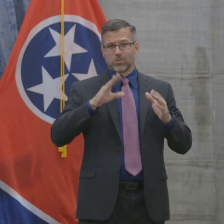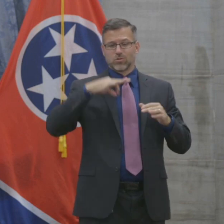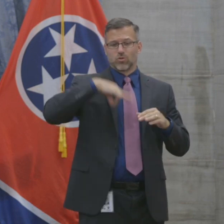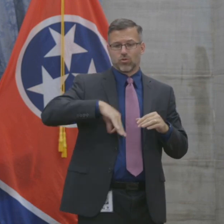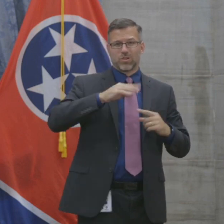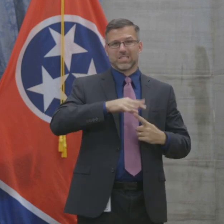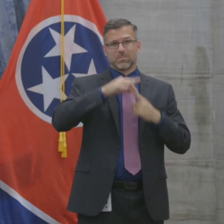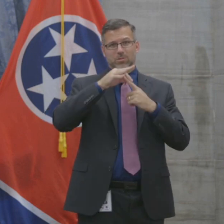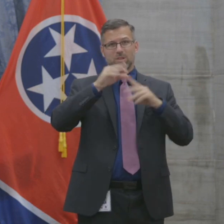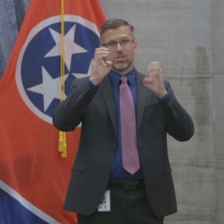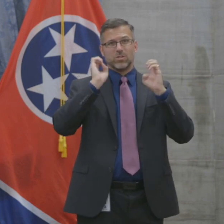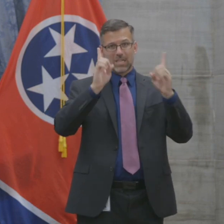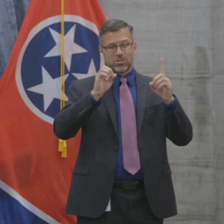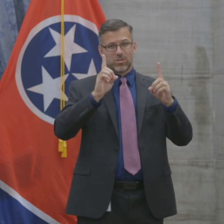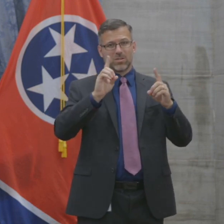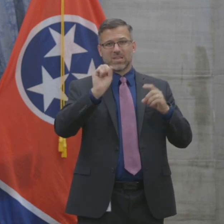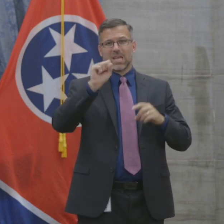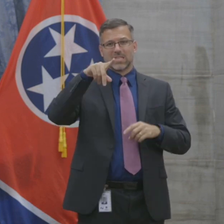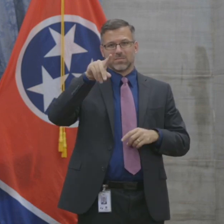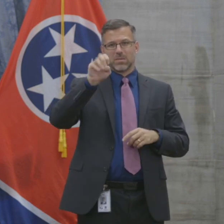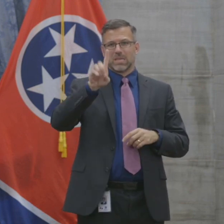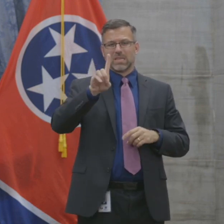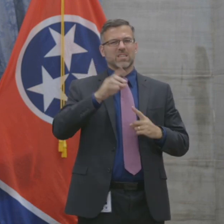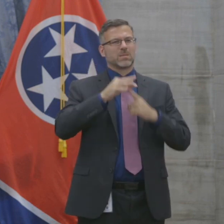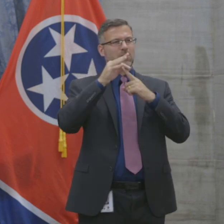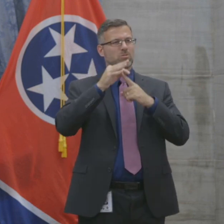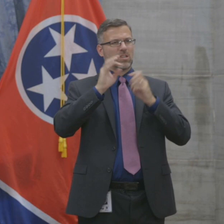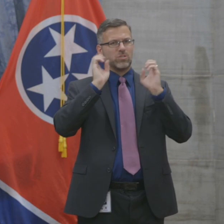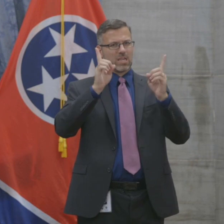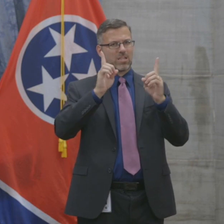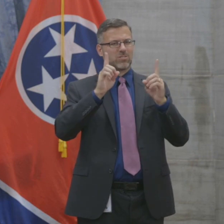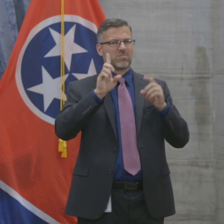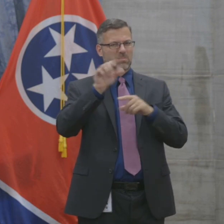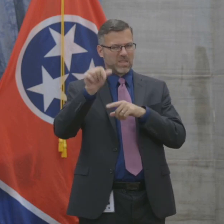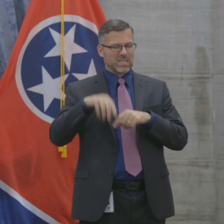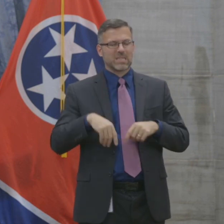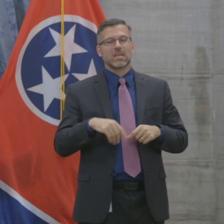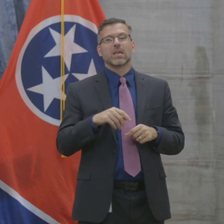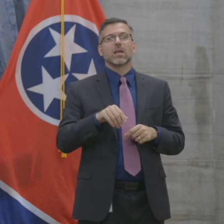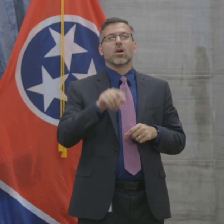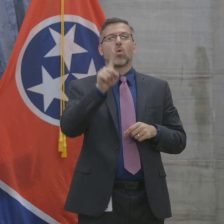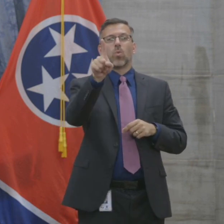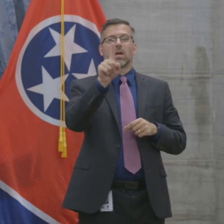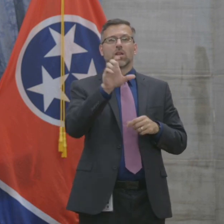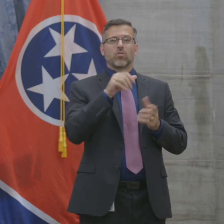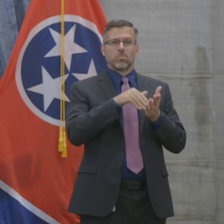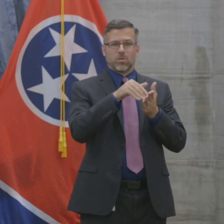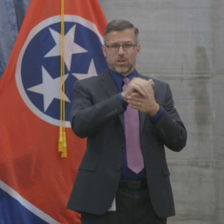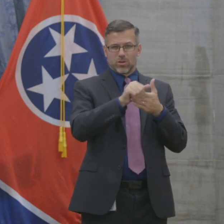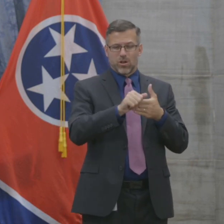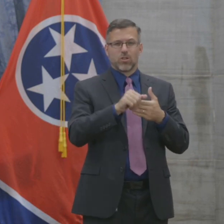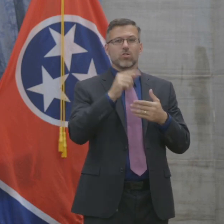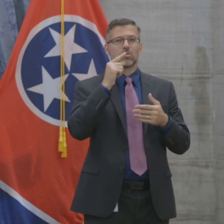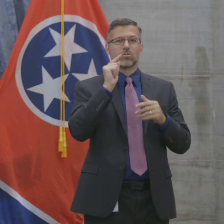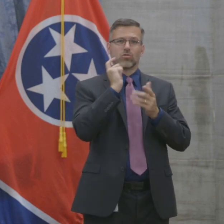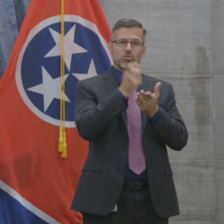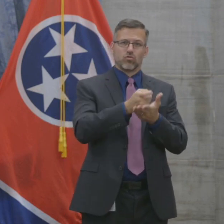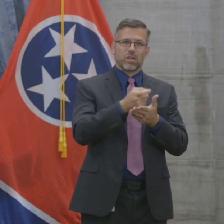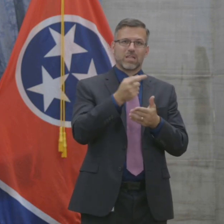resources to make those critical connections. You heard from Commissioner Turner exciting news in that space. I wanted to